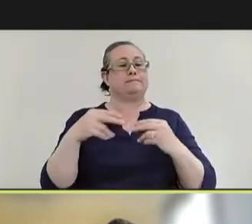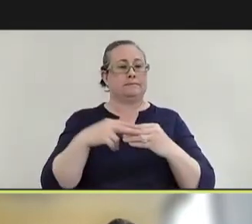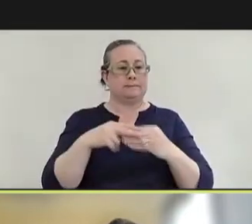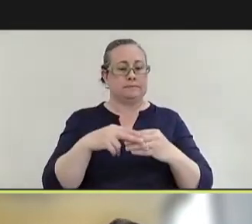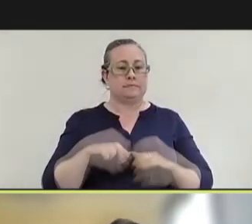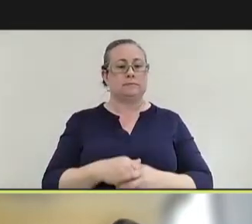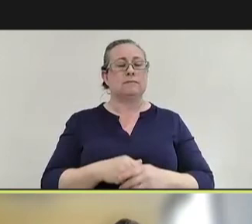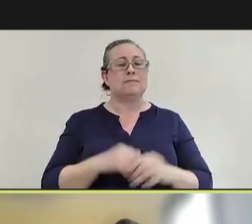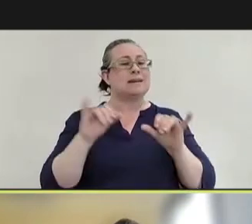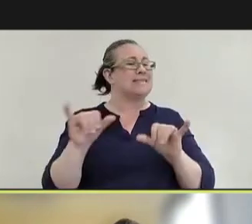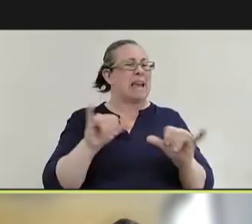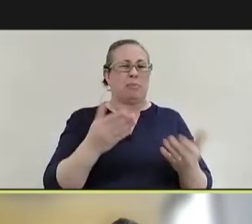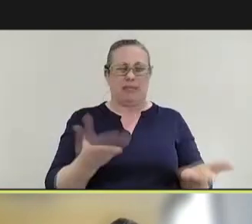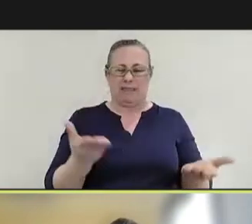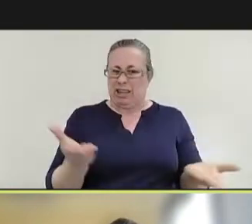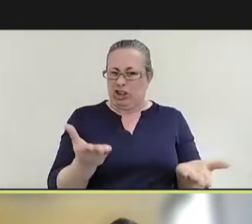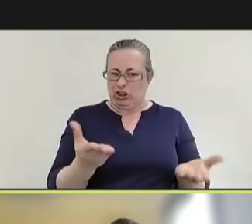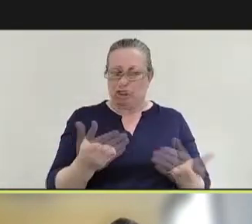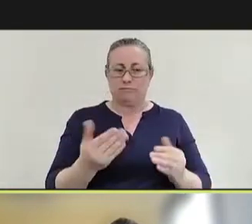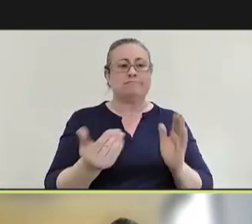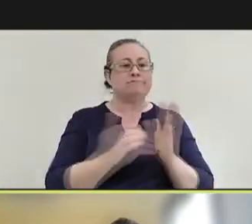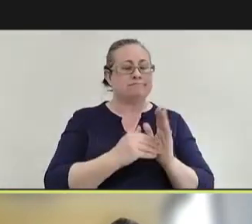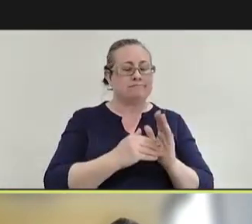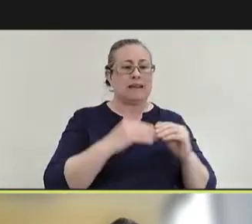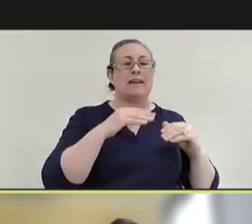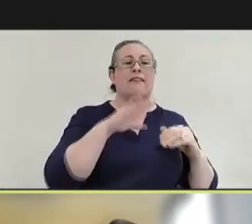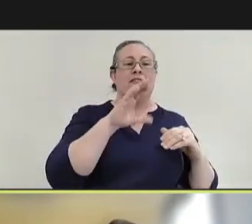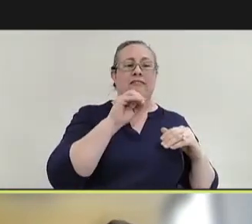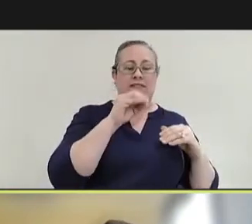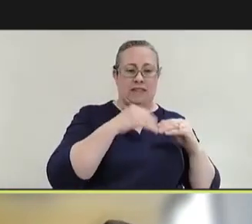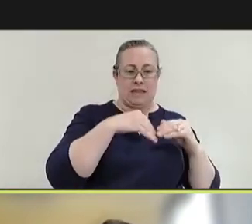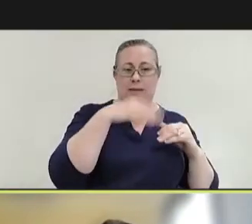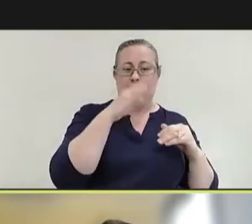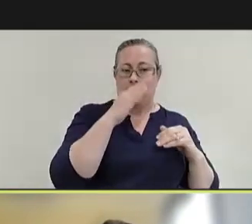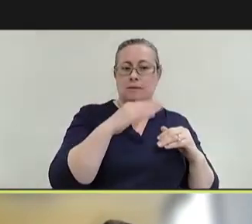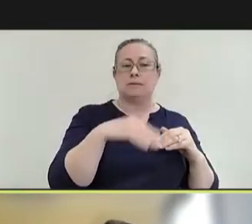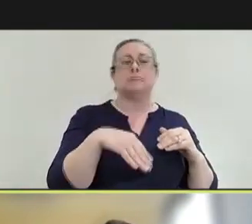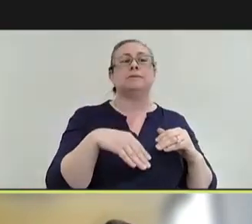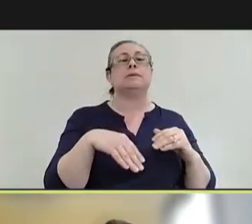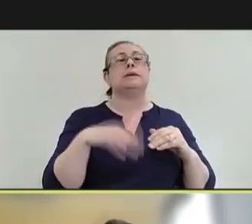Same thing here, so you're looking at the 50 plus on the left, 65 plus on the right,